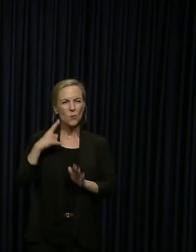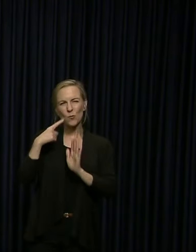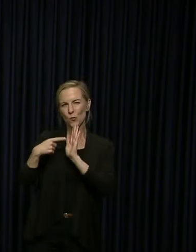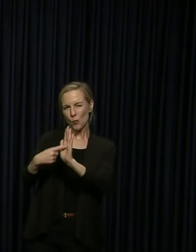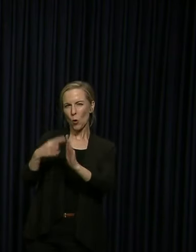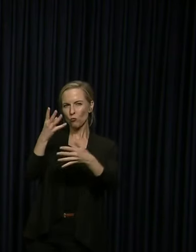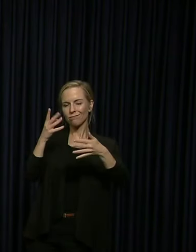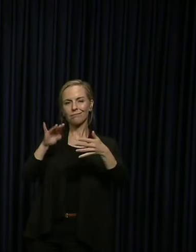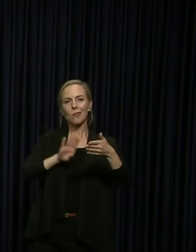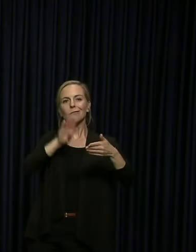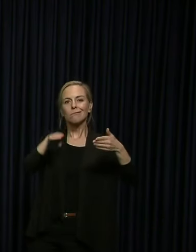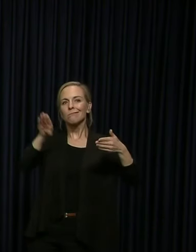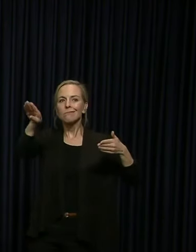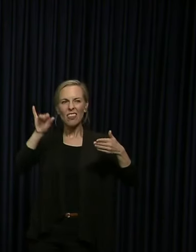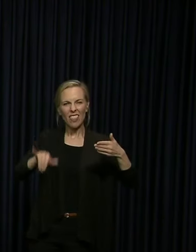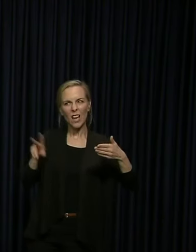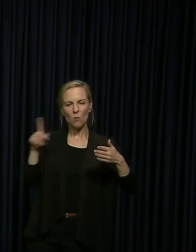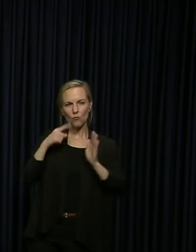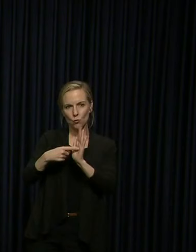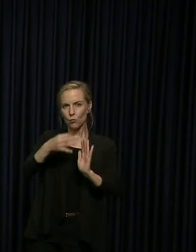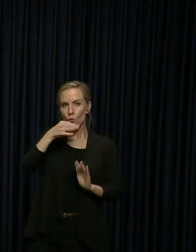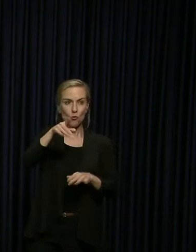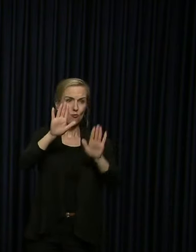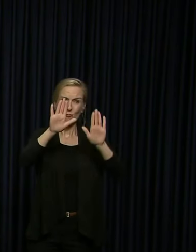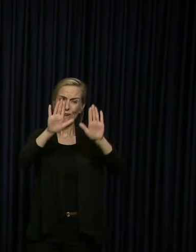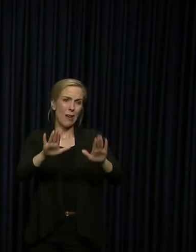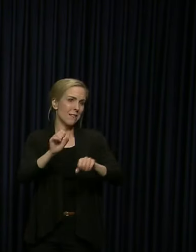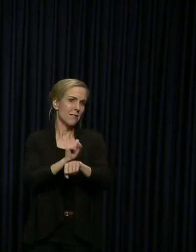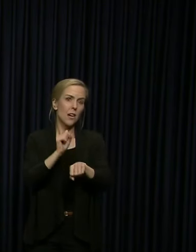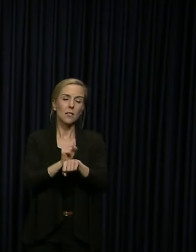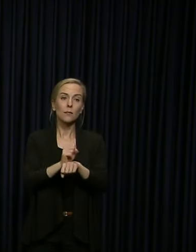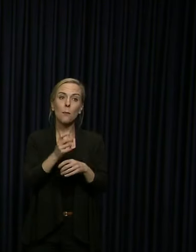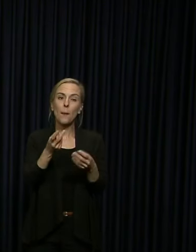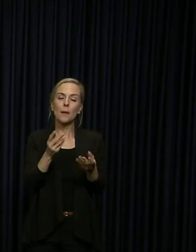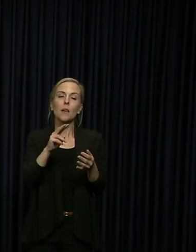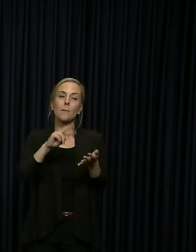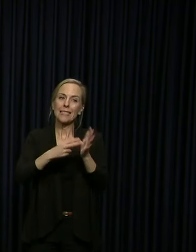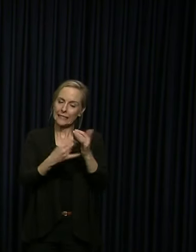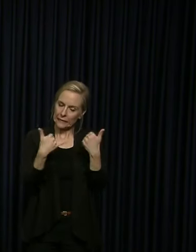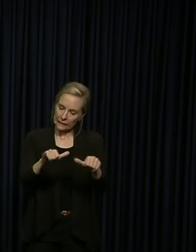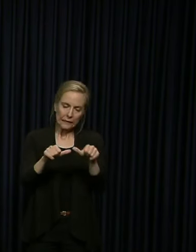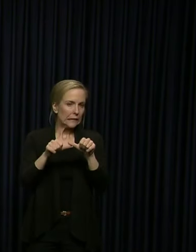WORKERS. THAT'S REALLY SPECIAL.